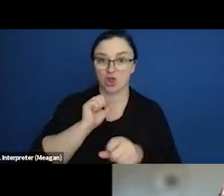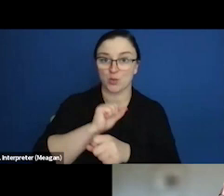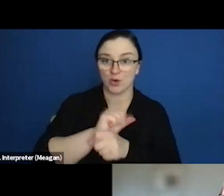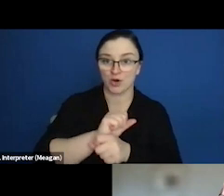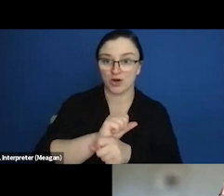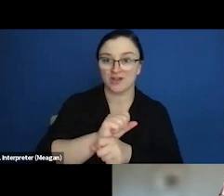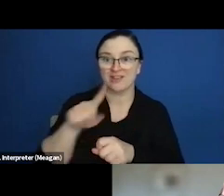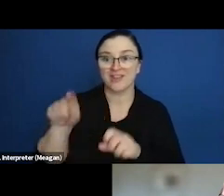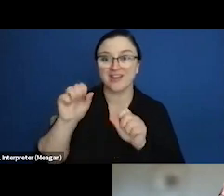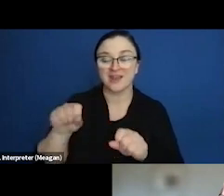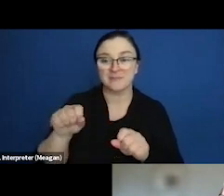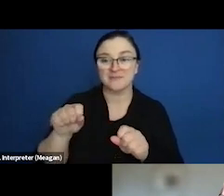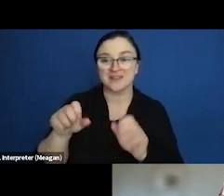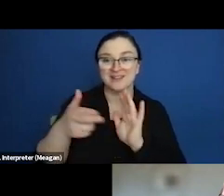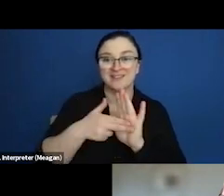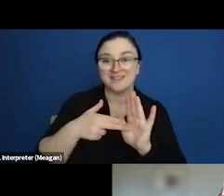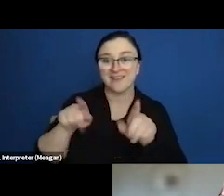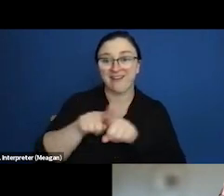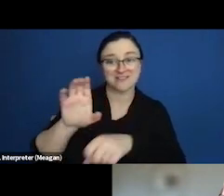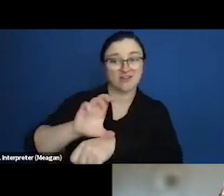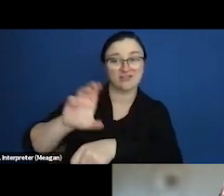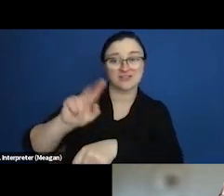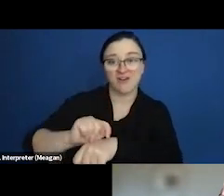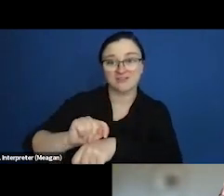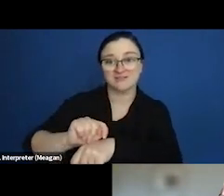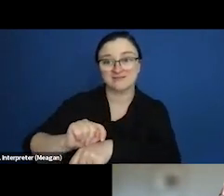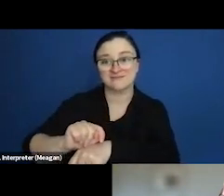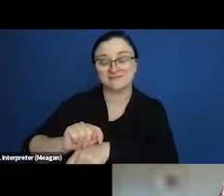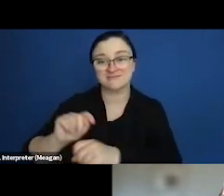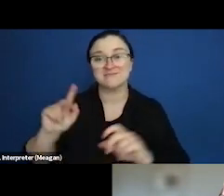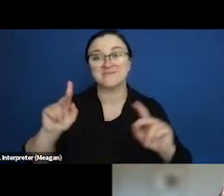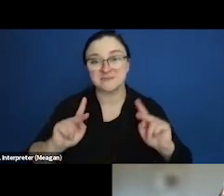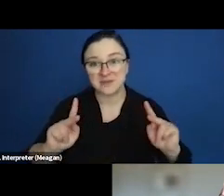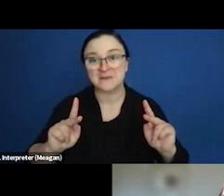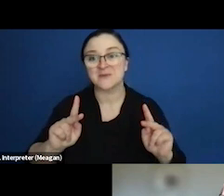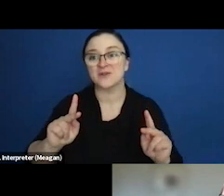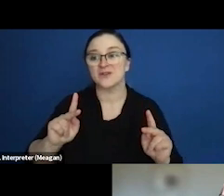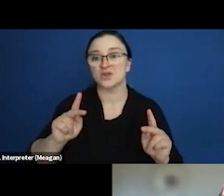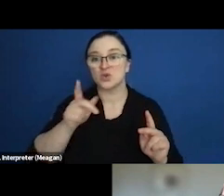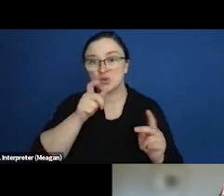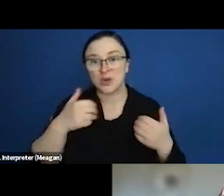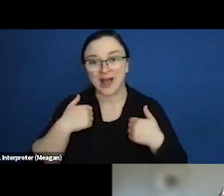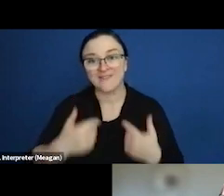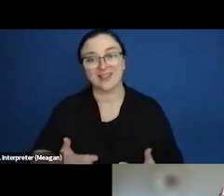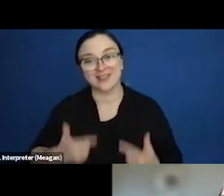they can even be viewed as consultants. And compensating people with lived and living expertise insufficiently